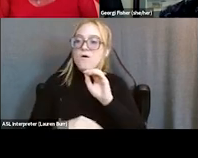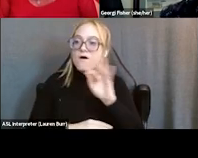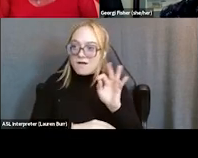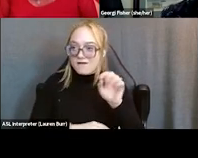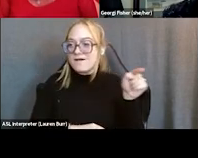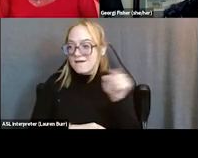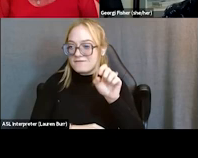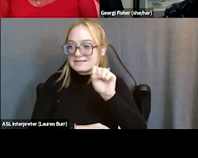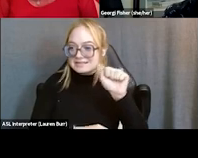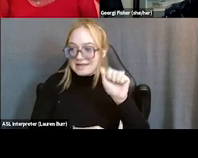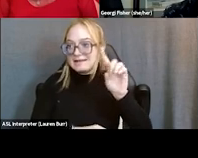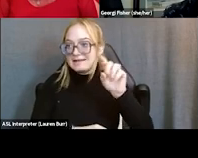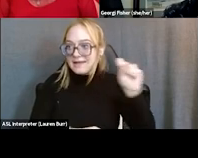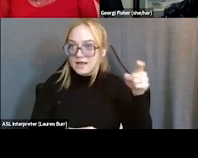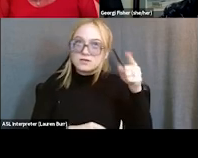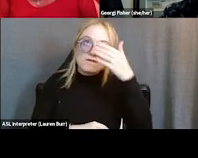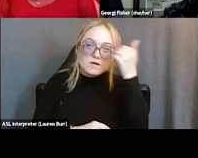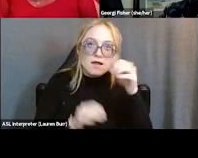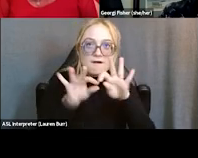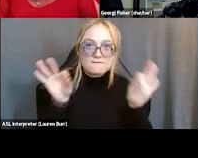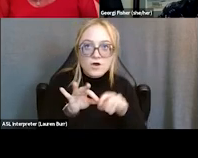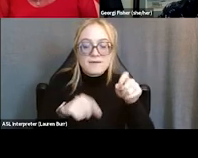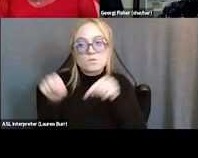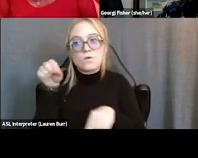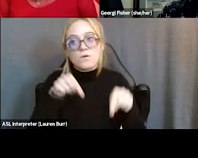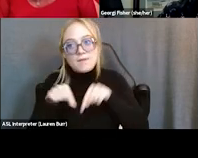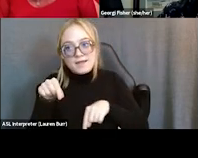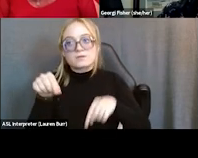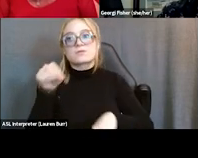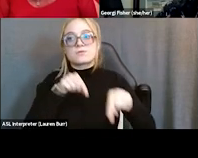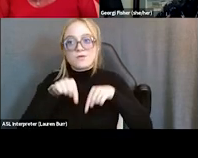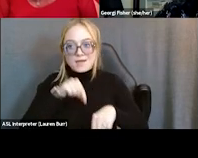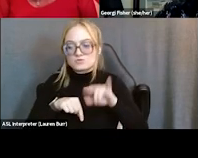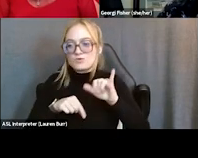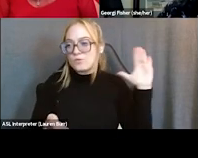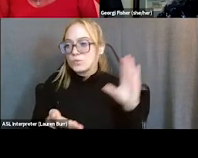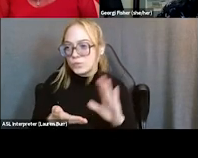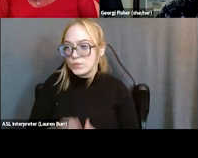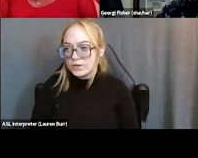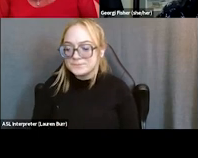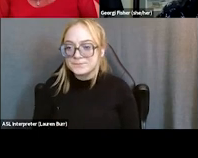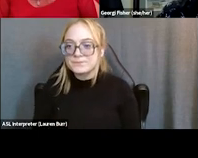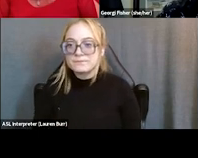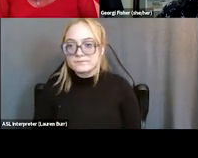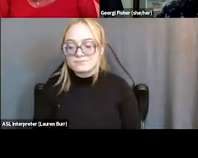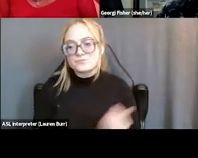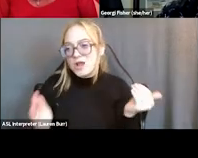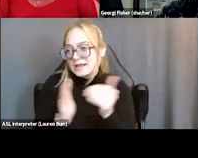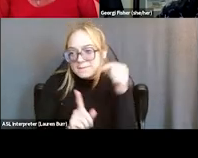that we've forgotten forms and things like that. And it goes all down to just building these strong relationships.